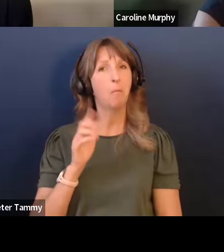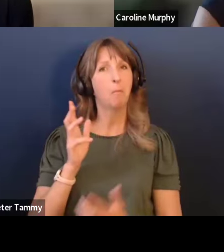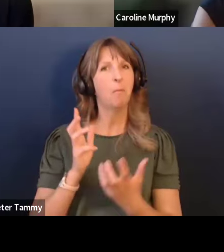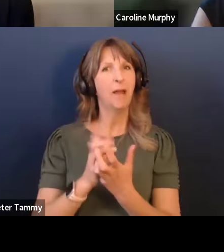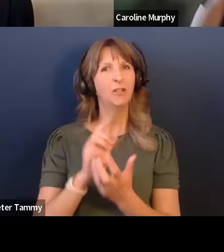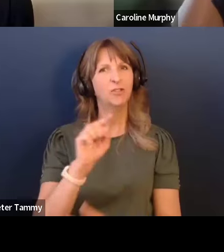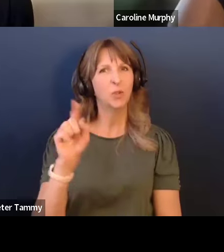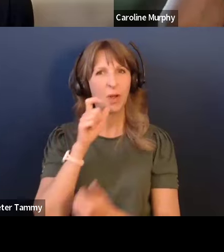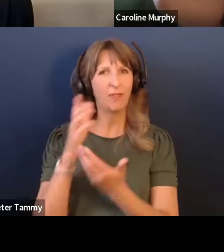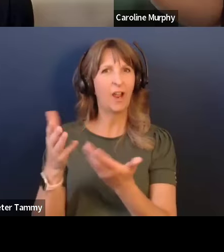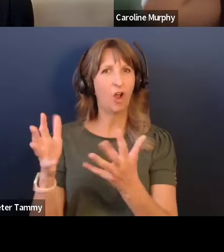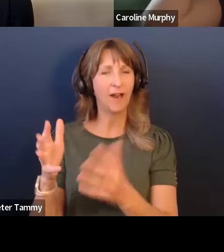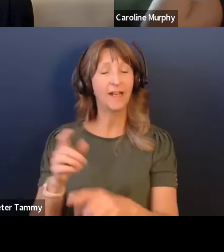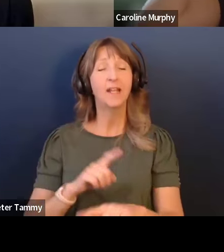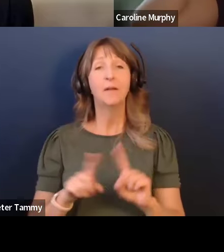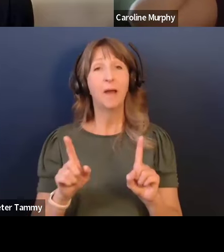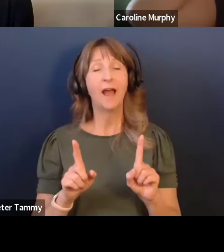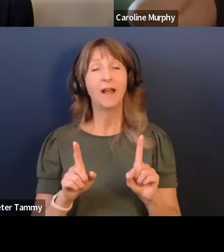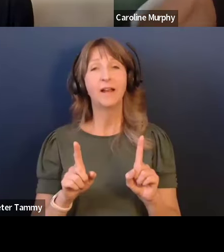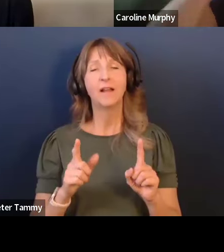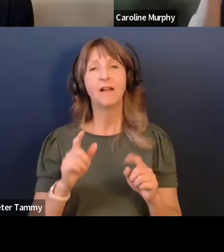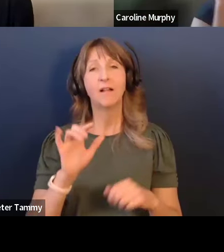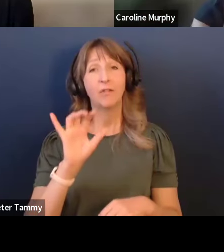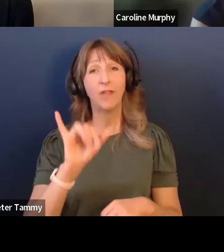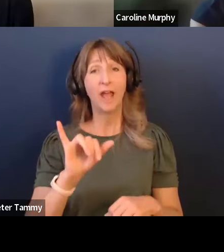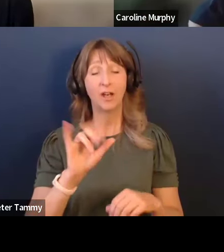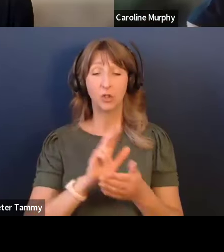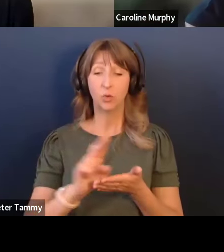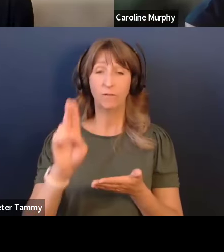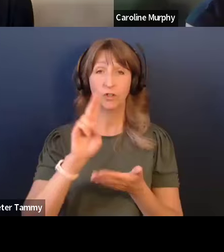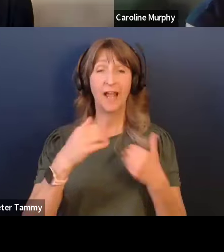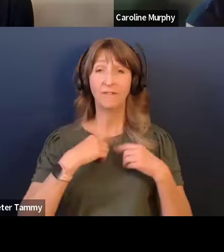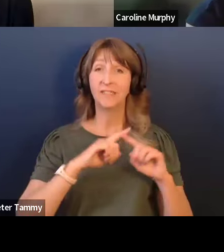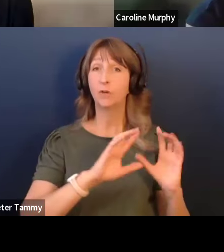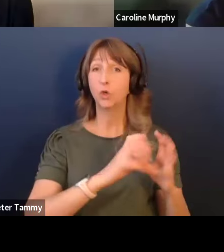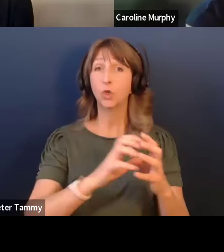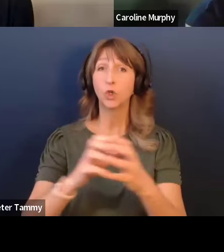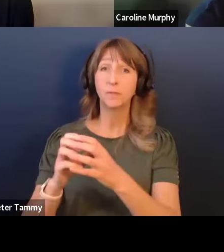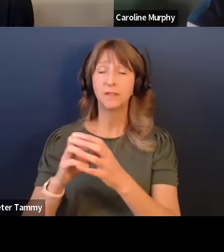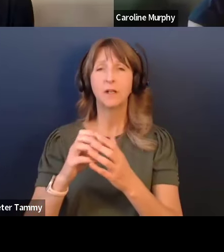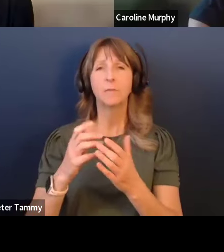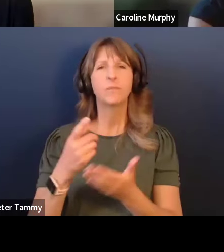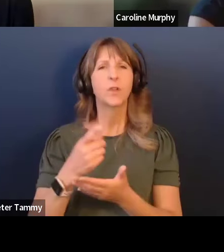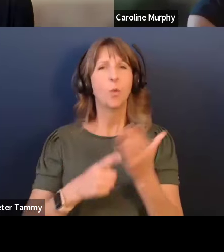I would look at what groups that the University has, like, what awareness level they have,